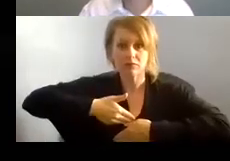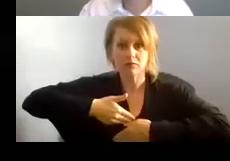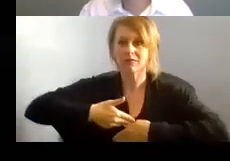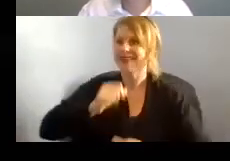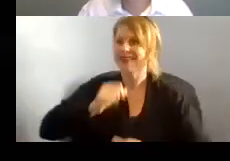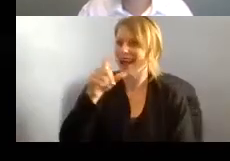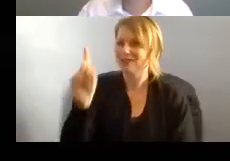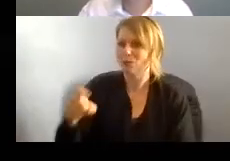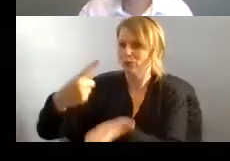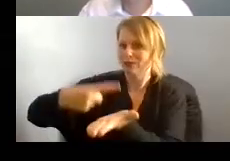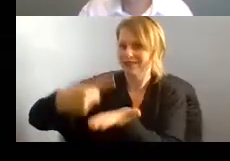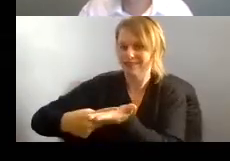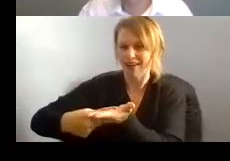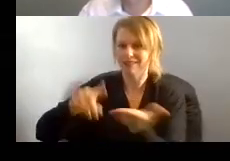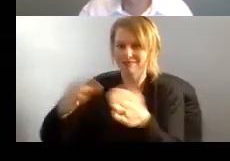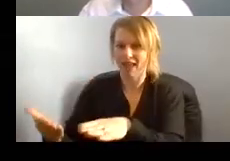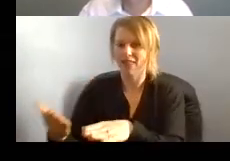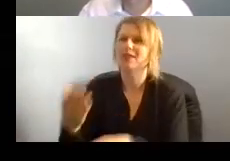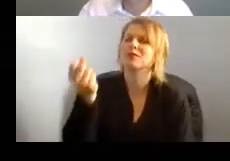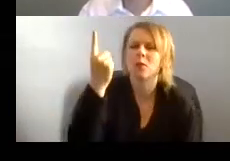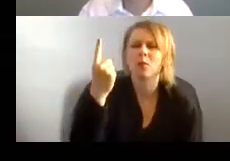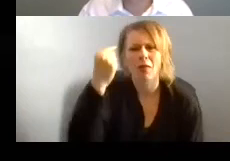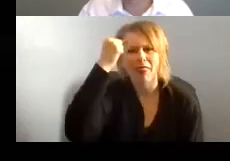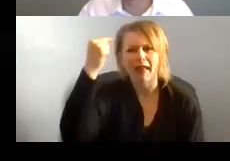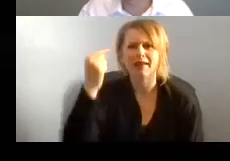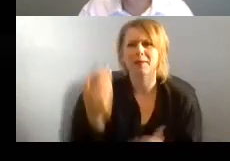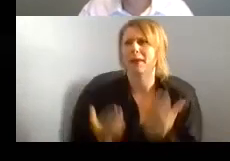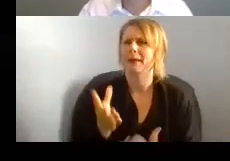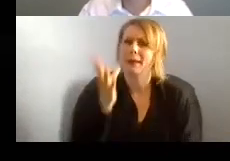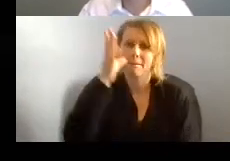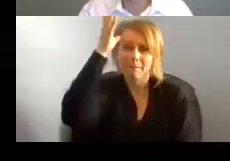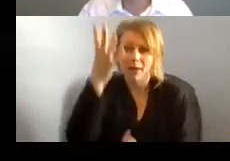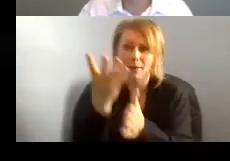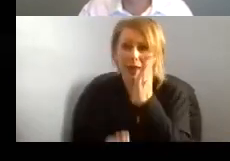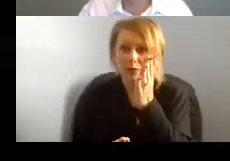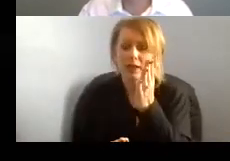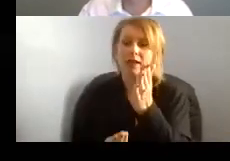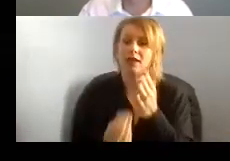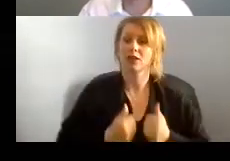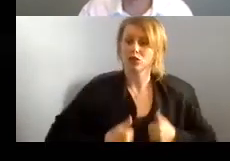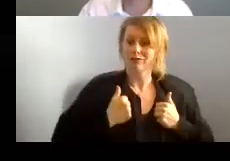If you think about it, if there’s been a death in the family – say a parent has died, and the surviving parent sits down with the young child